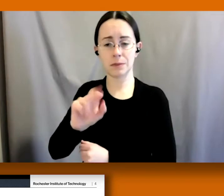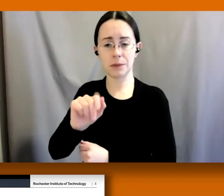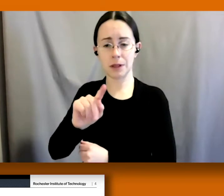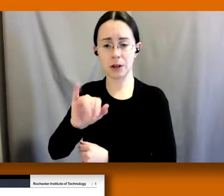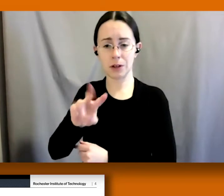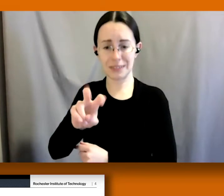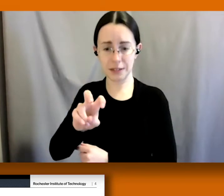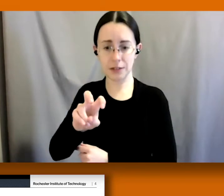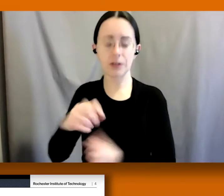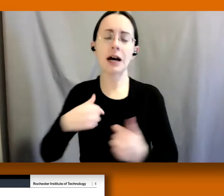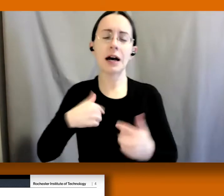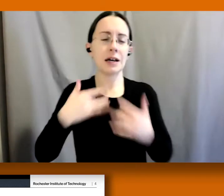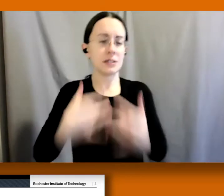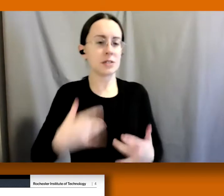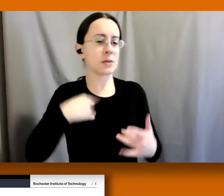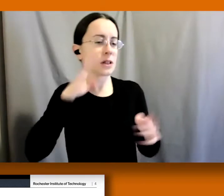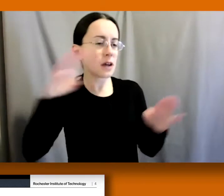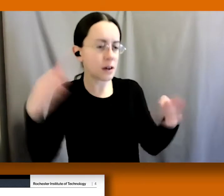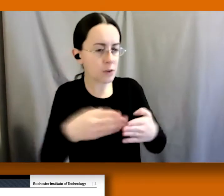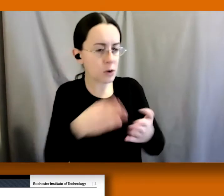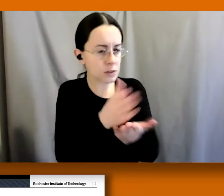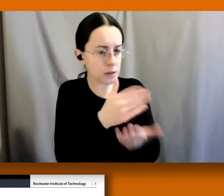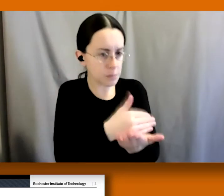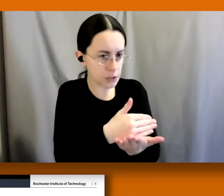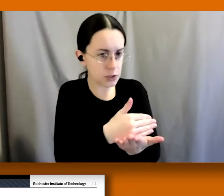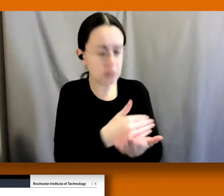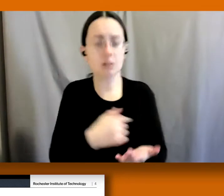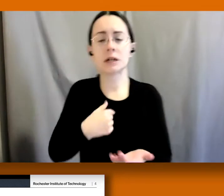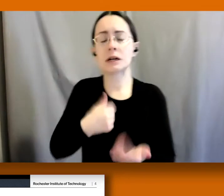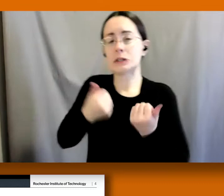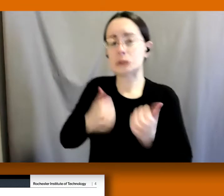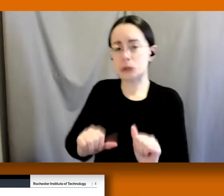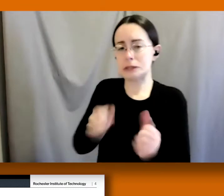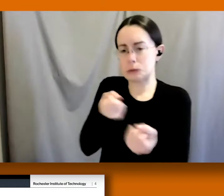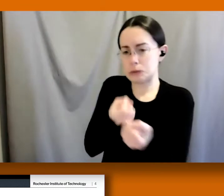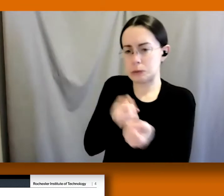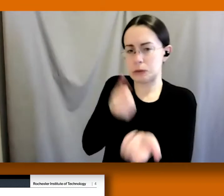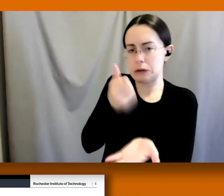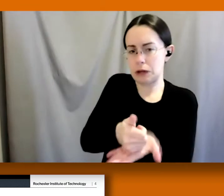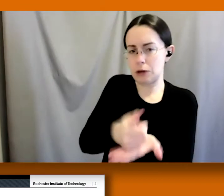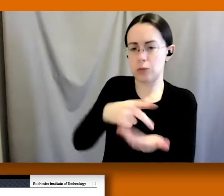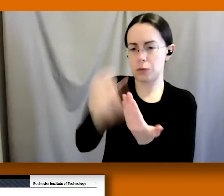and I will try to help out with the project narrative ones.